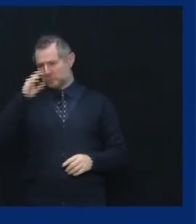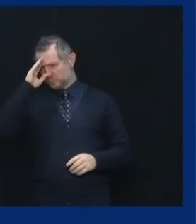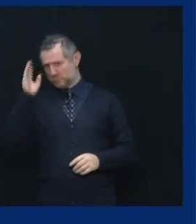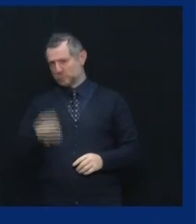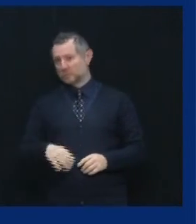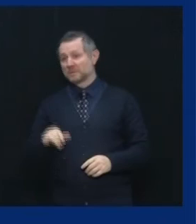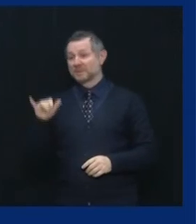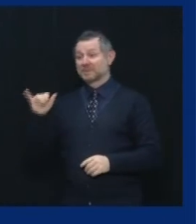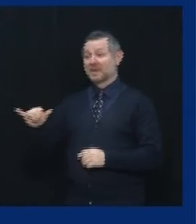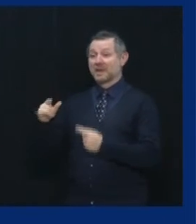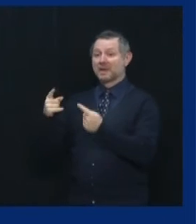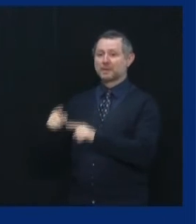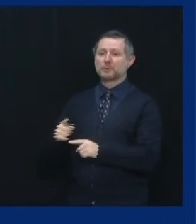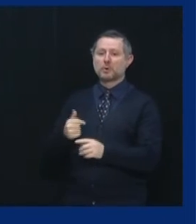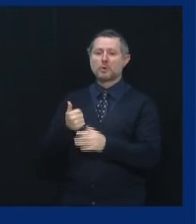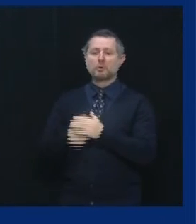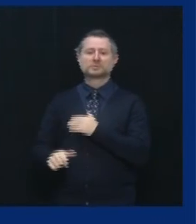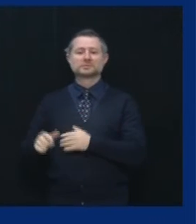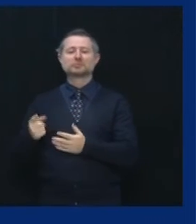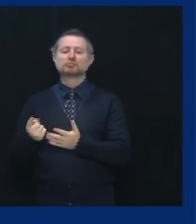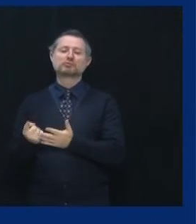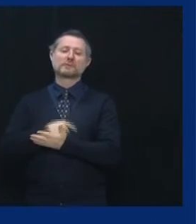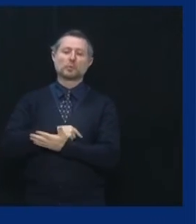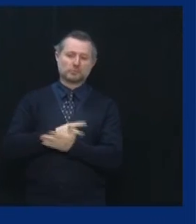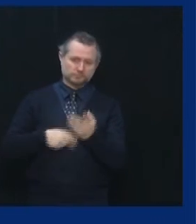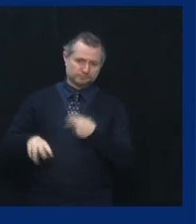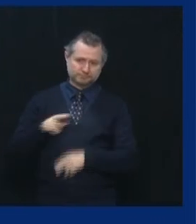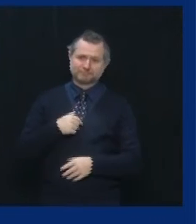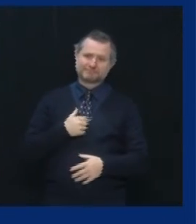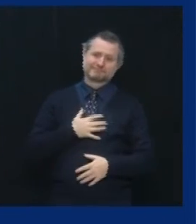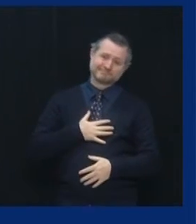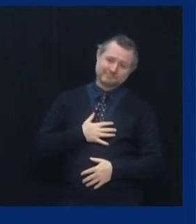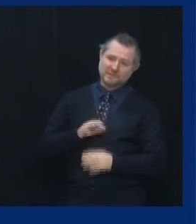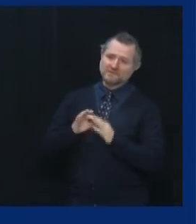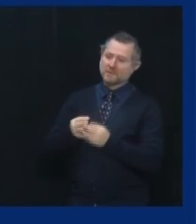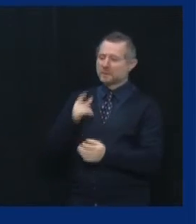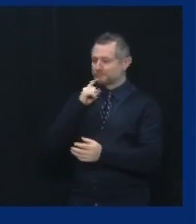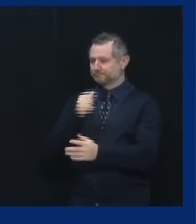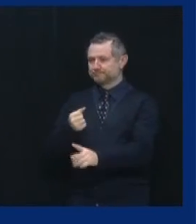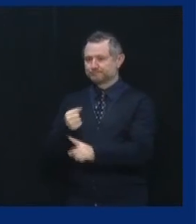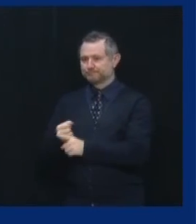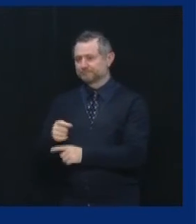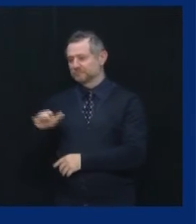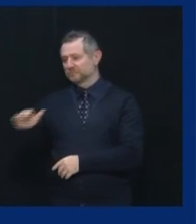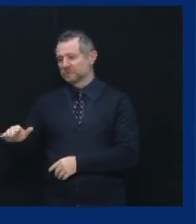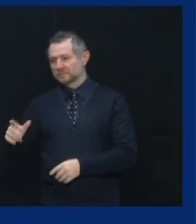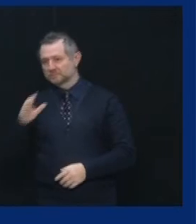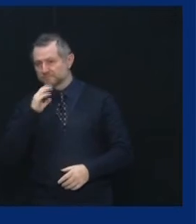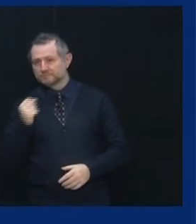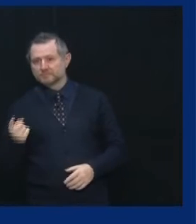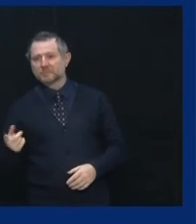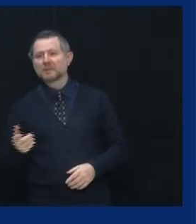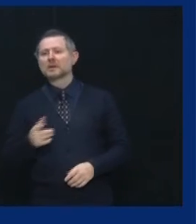THERE WERE CONFLICTING REPORTS INITIALLY OF WHAT ACTUALLY HAPPENED. SO I KNOW THAT THE EVENT IN QUESTION IS UNDER REVIEW AND